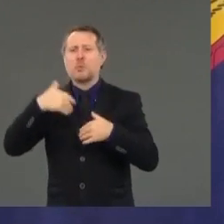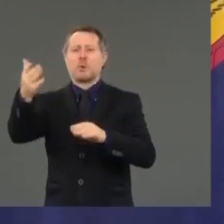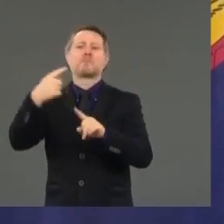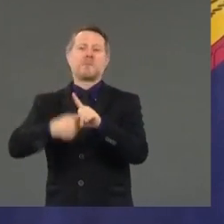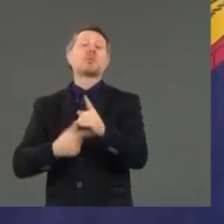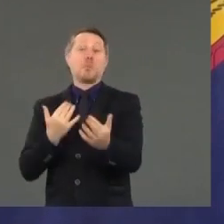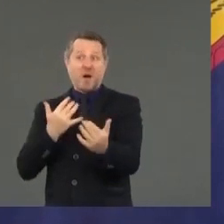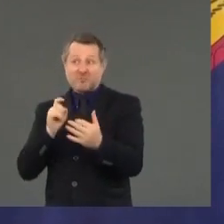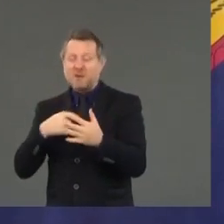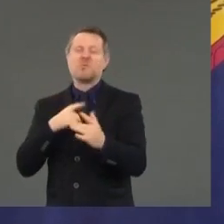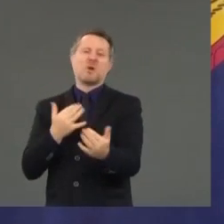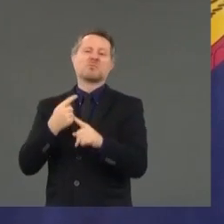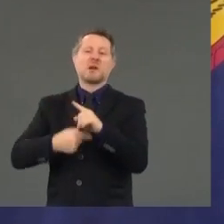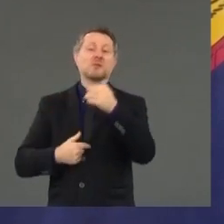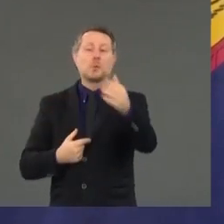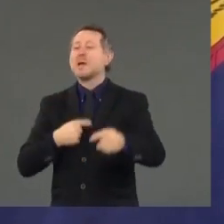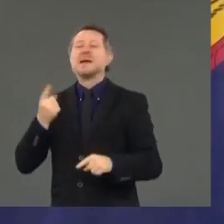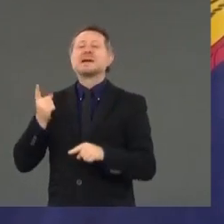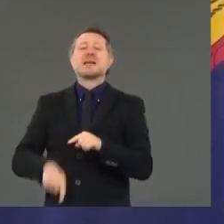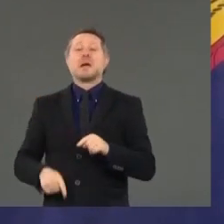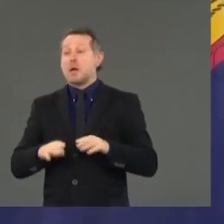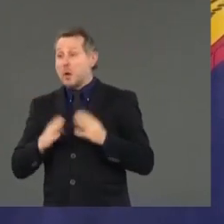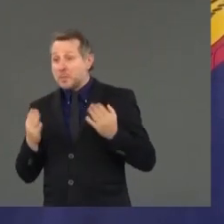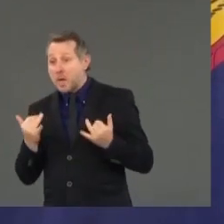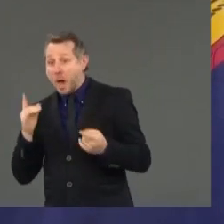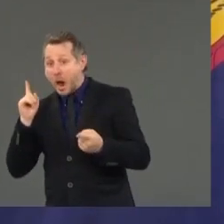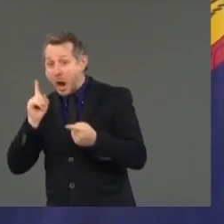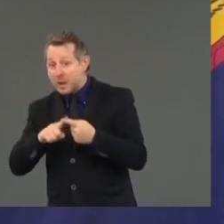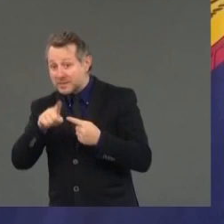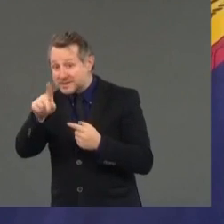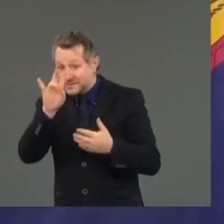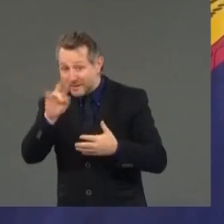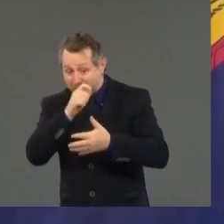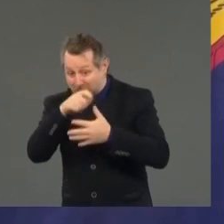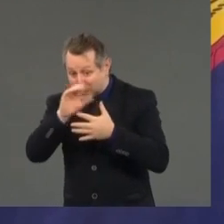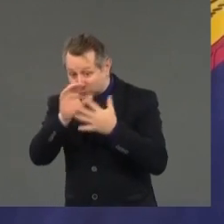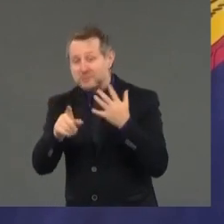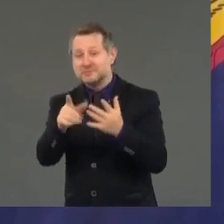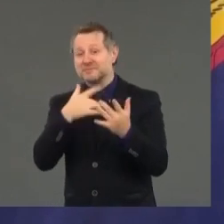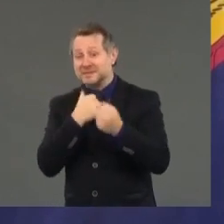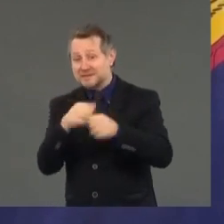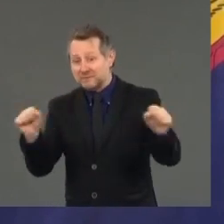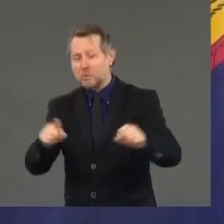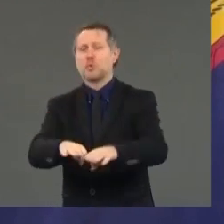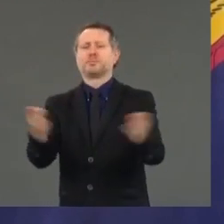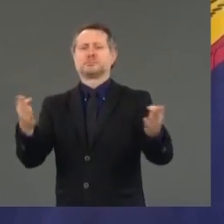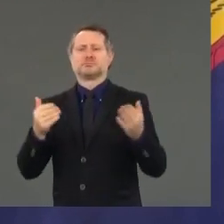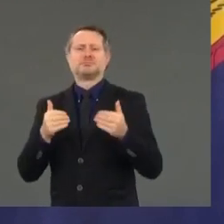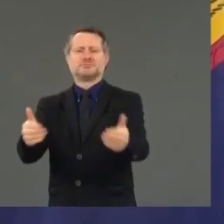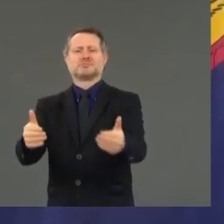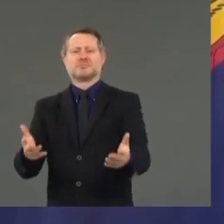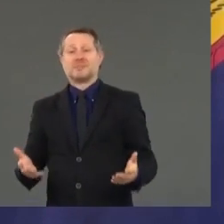THEN YOU REOPEN IN A MONTH, BUT